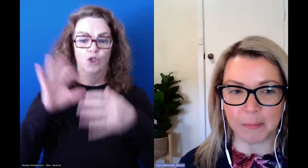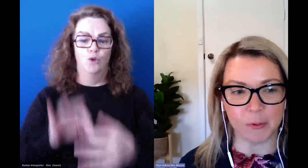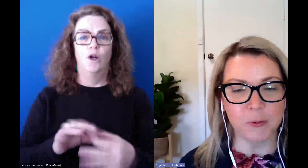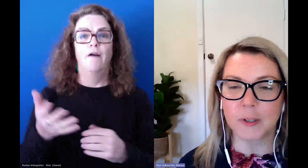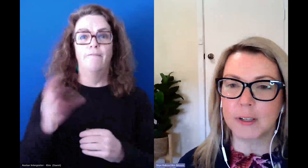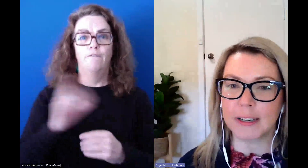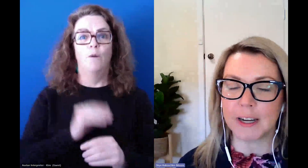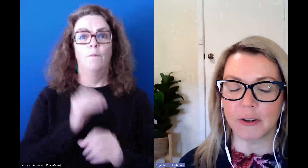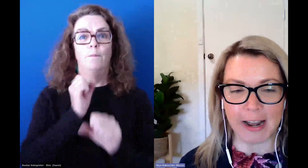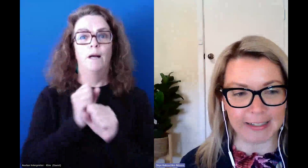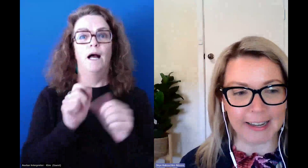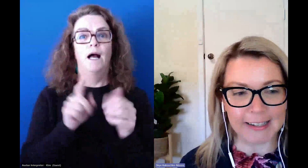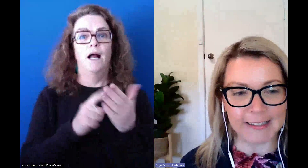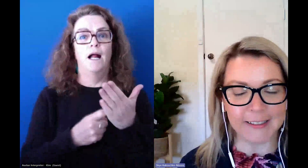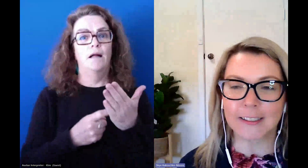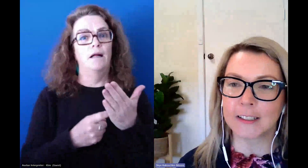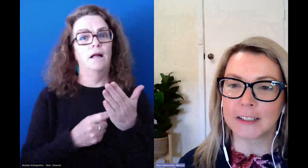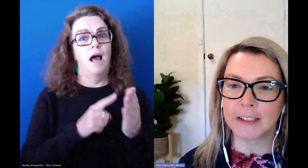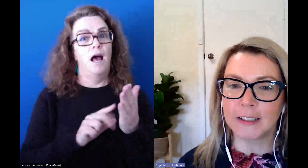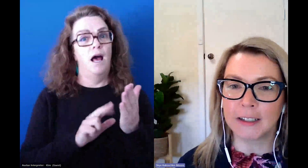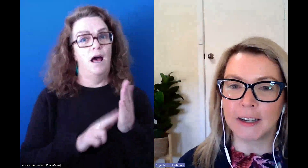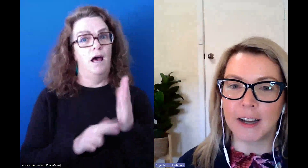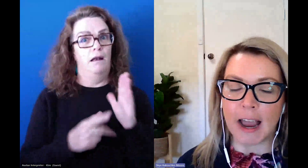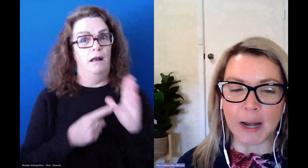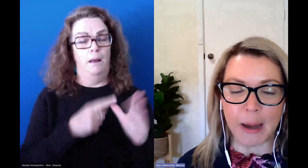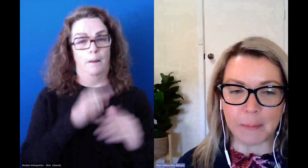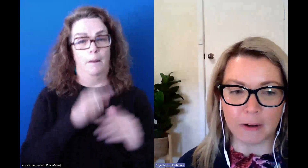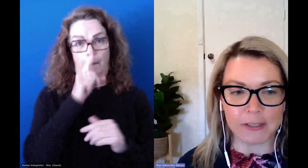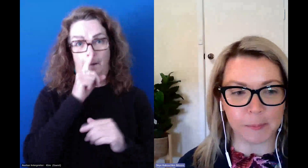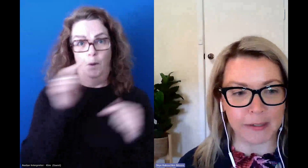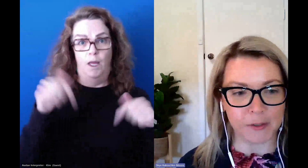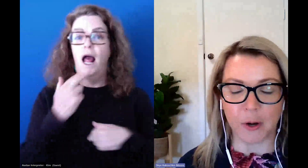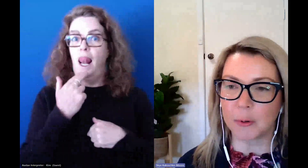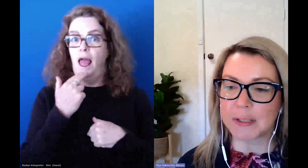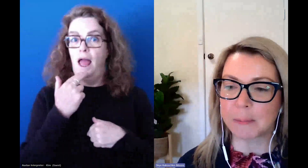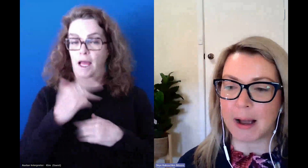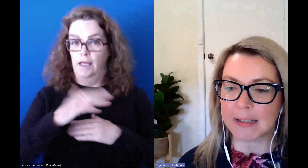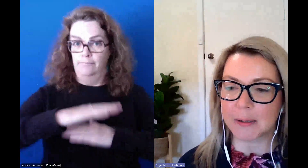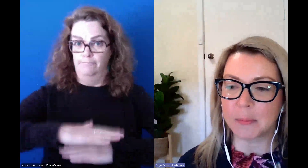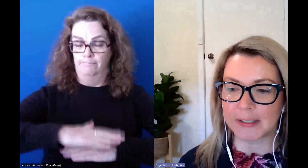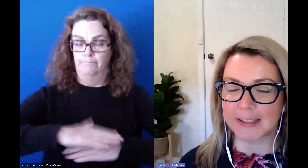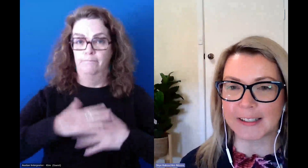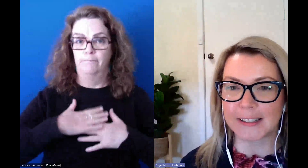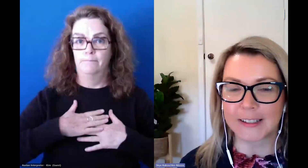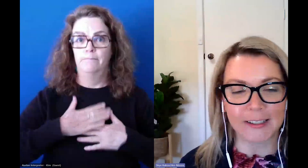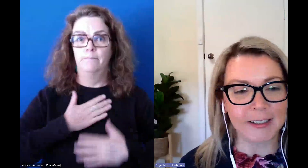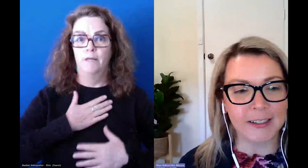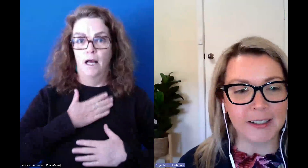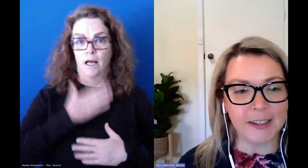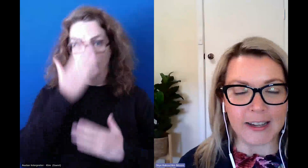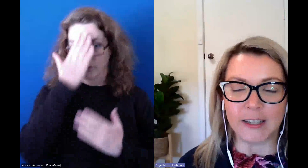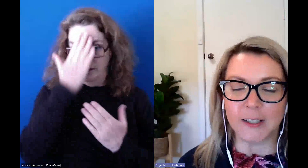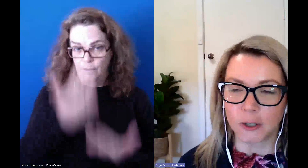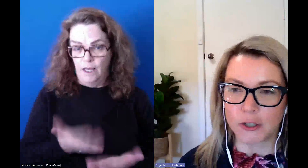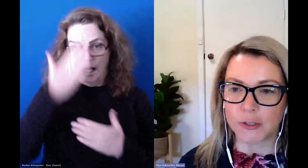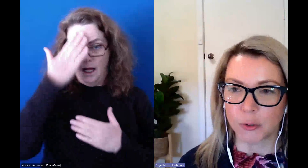people here in Adelaide, and I pay my respects to Elders past and present, and acknowledge this